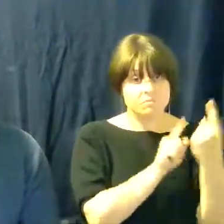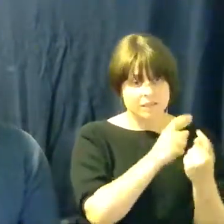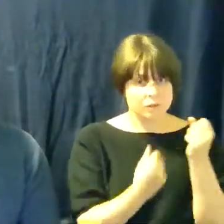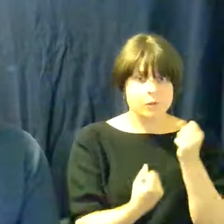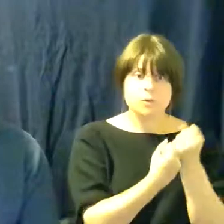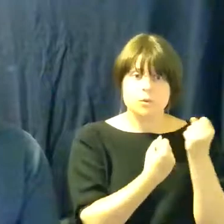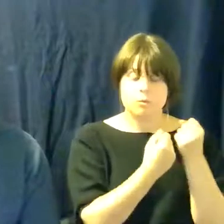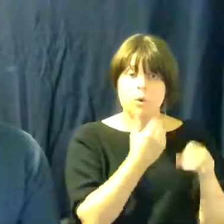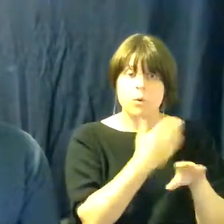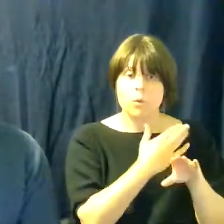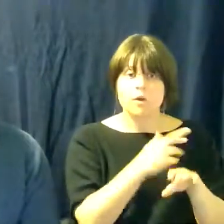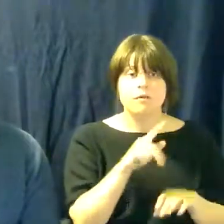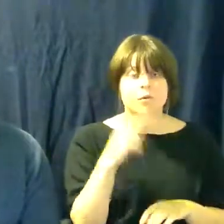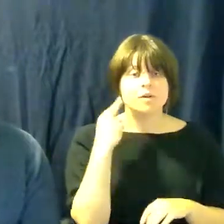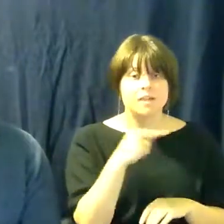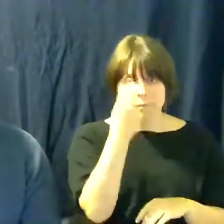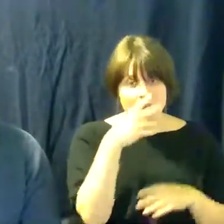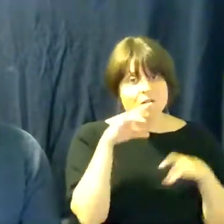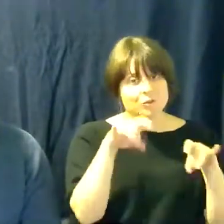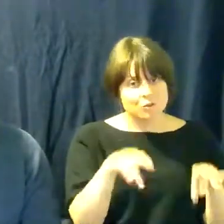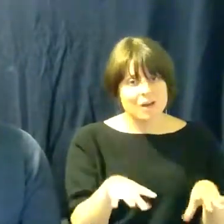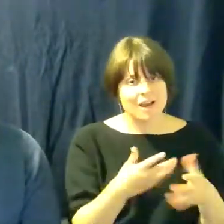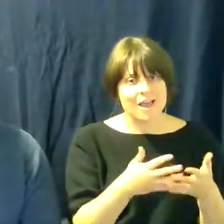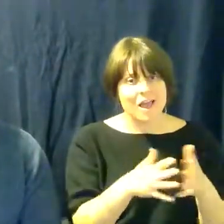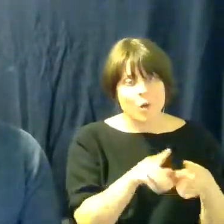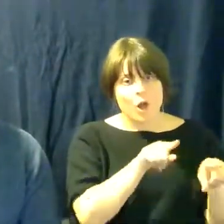deafblindness? Being a person with deafblindness like myself